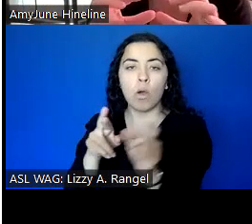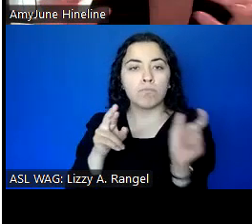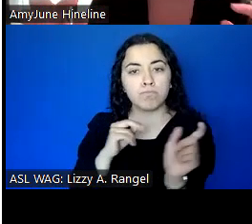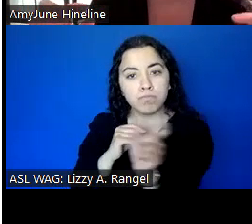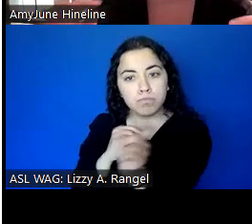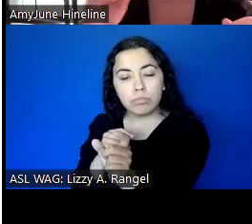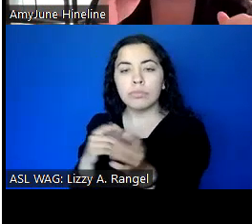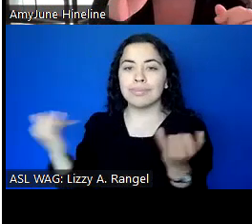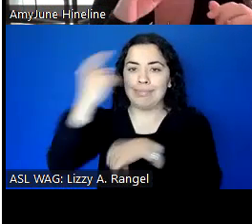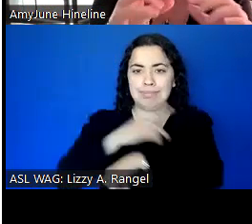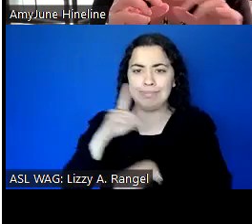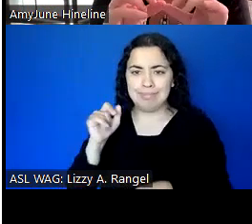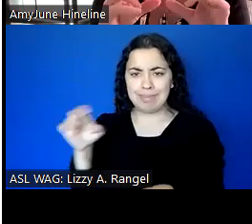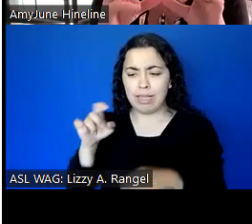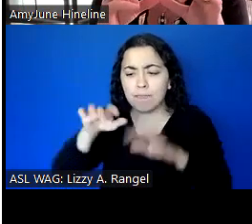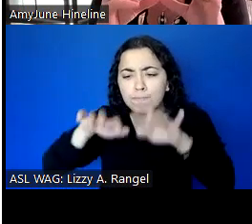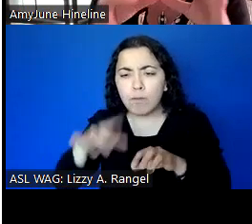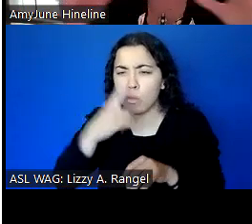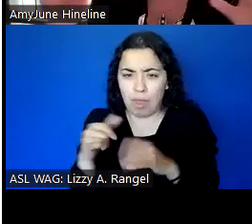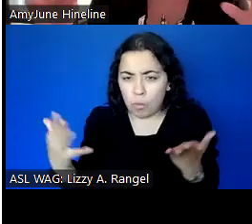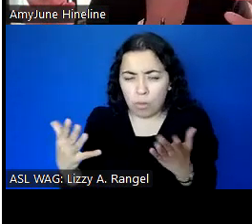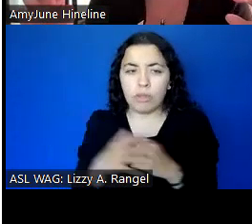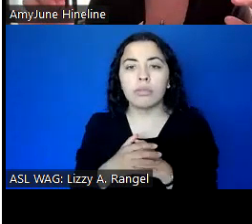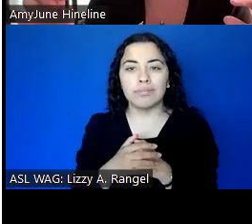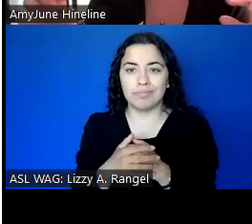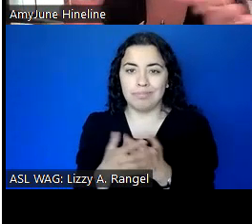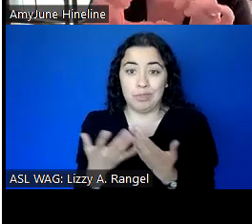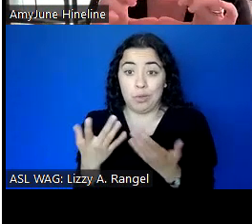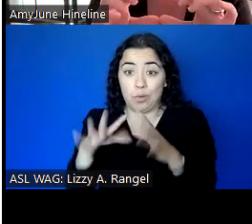and instructions that will benefit people with disabilities and people without disabilities.